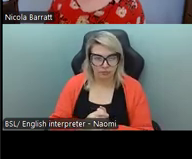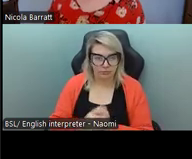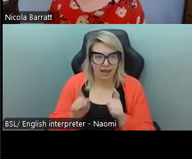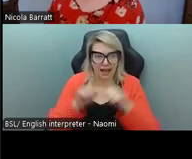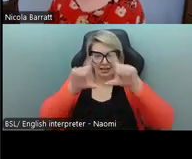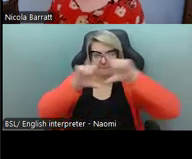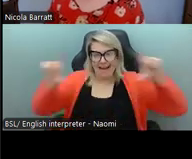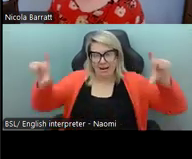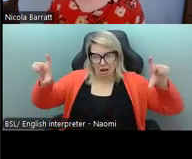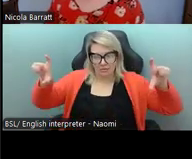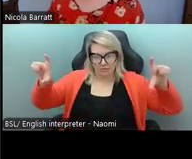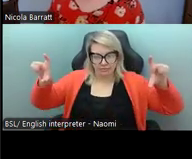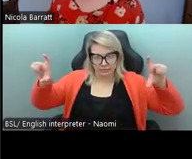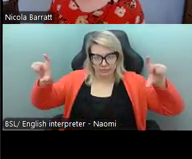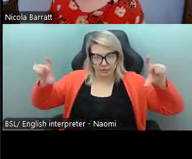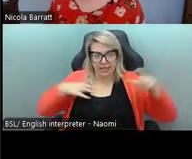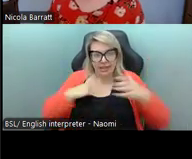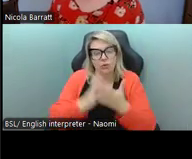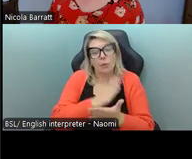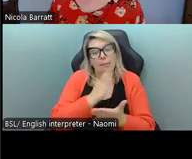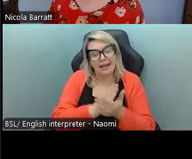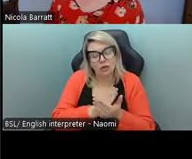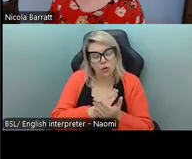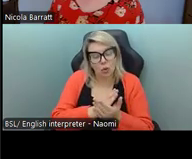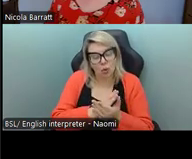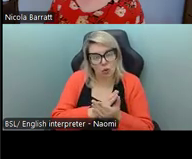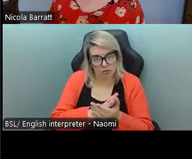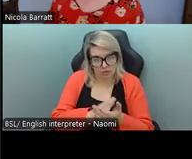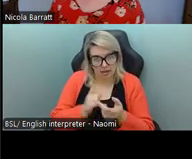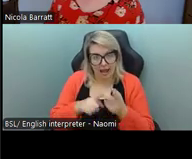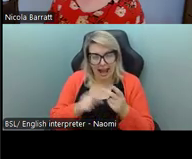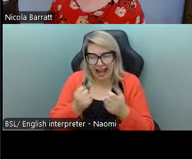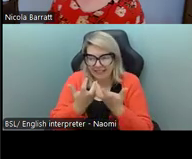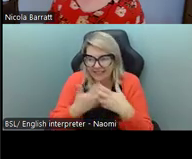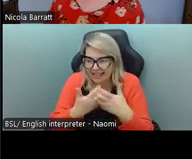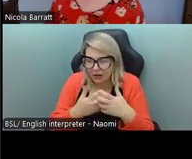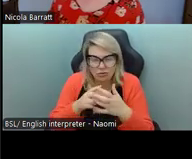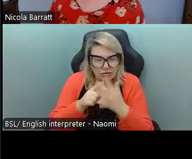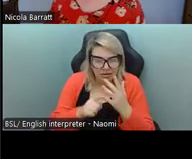Make sure it's readable on mobile if you've got any text on it, so check it on your LinkedIn app on mobile.